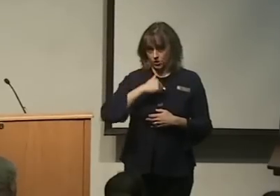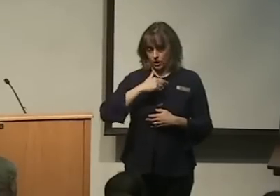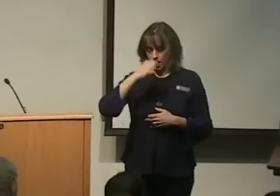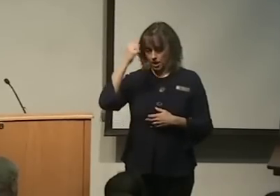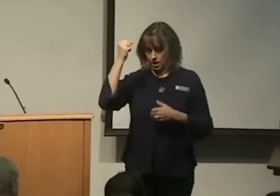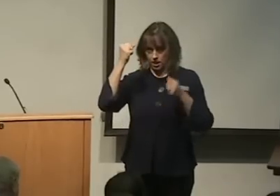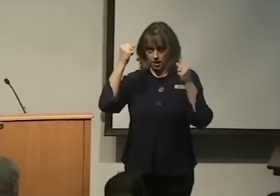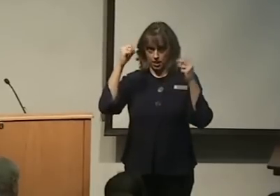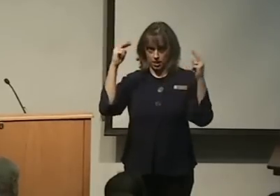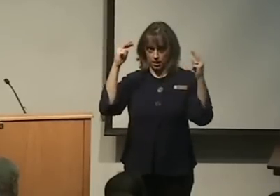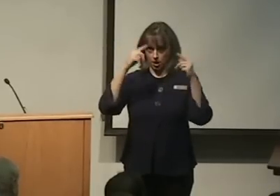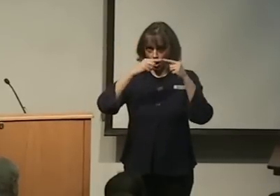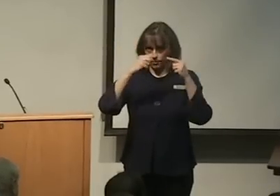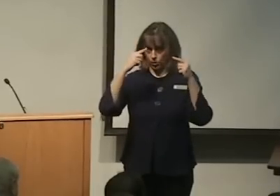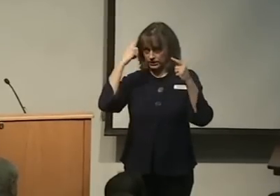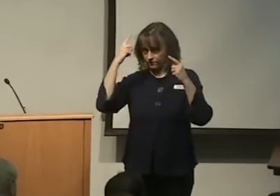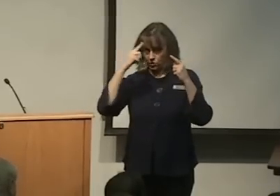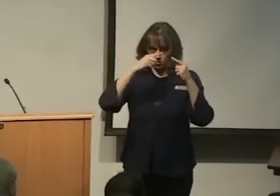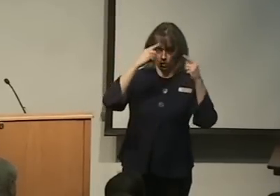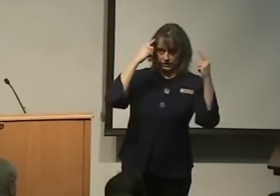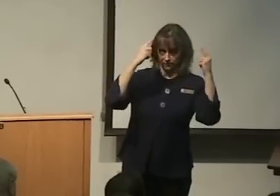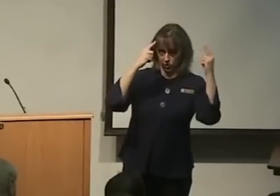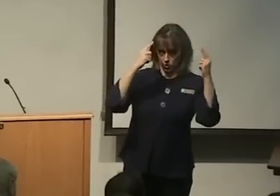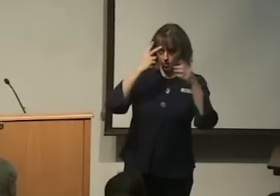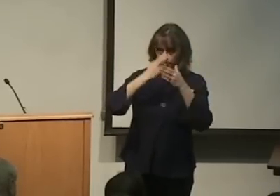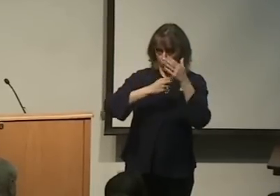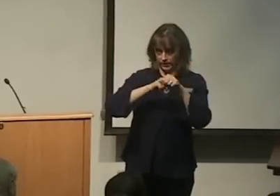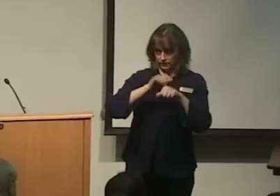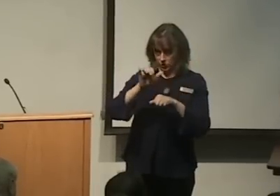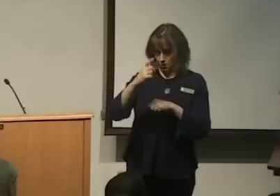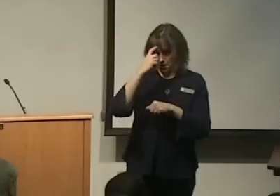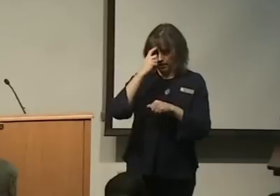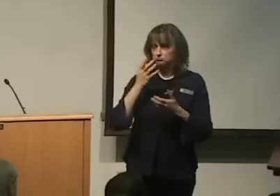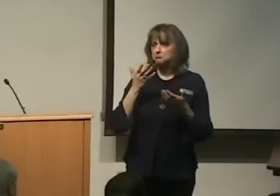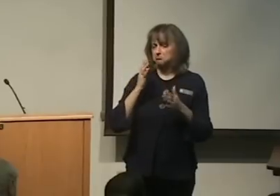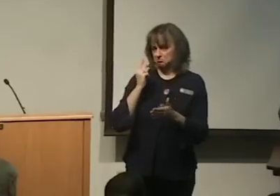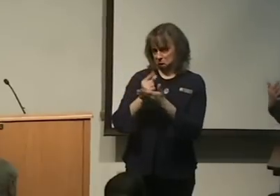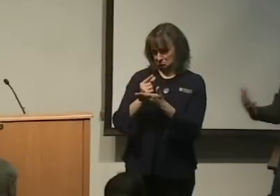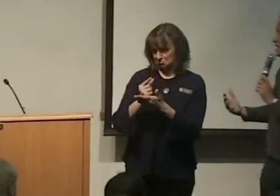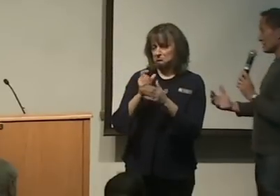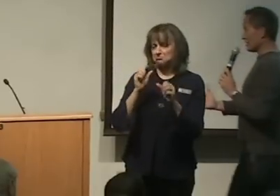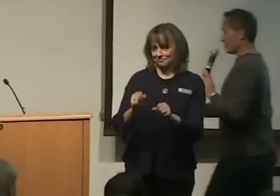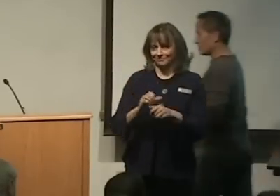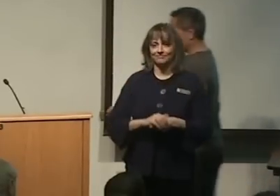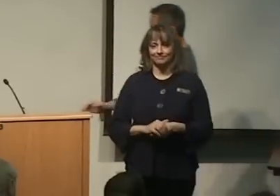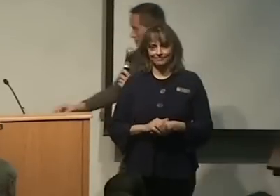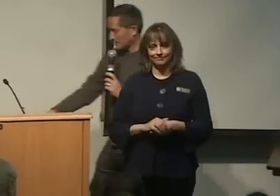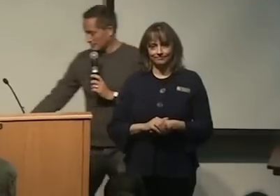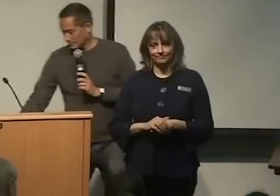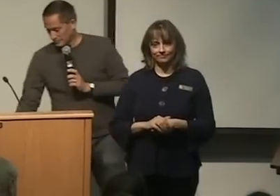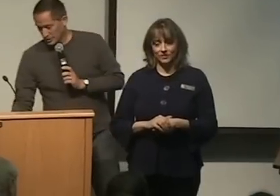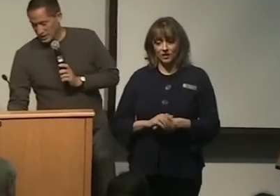That's really the product. Because it used to be that we were teaching knowledge, right?